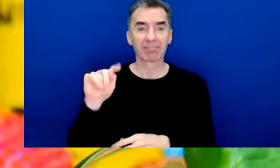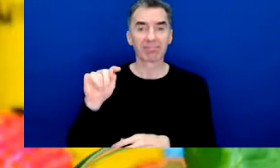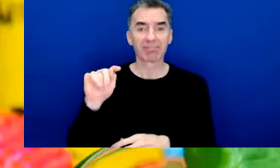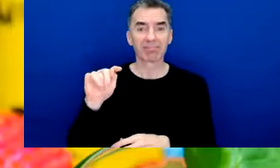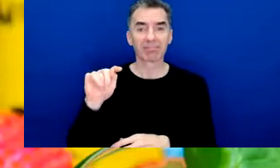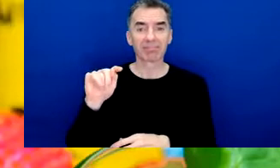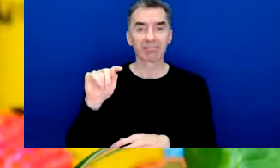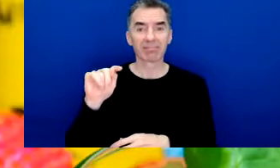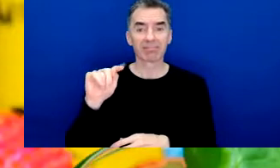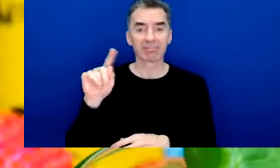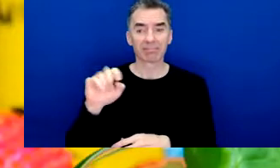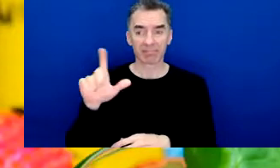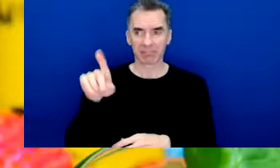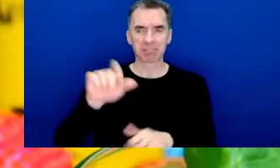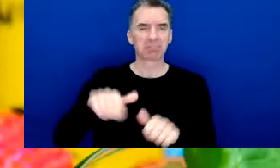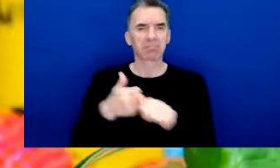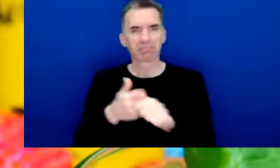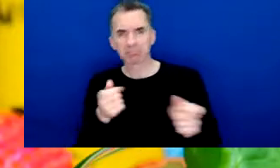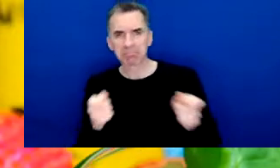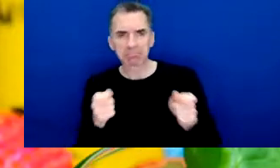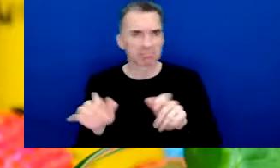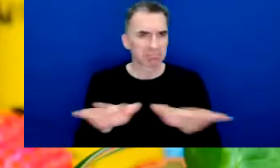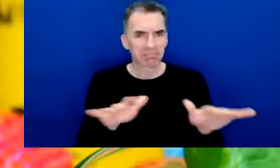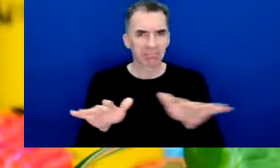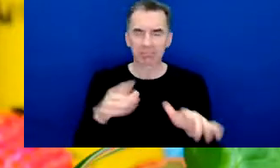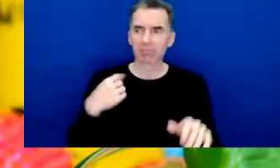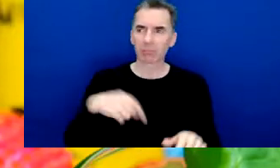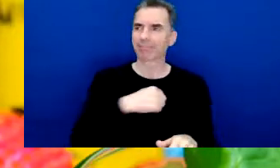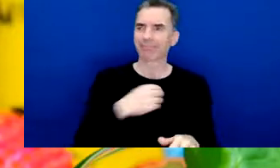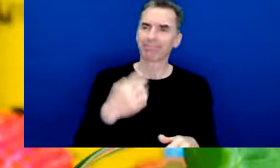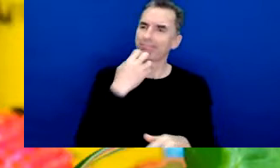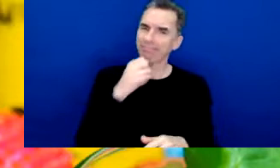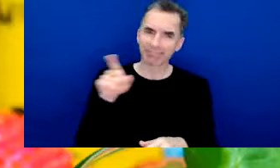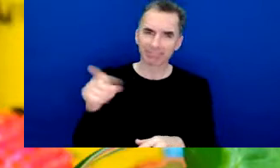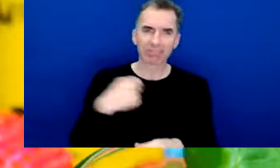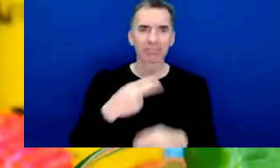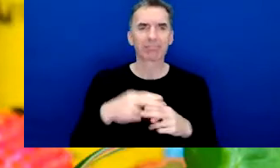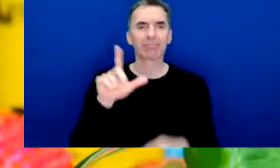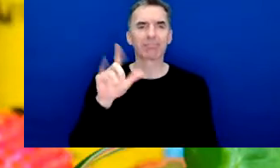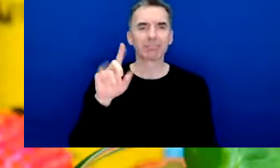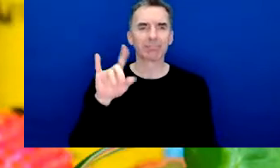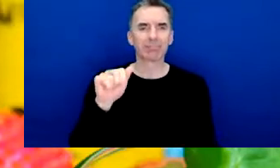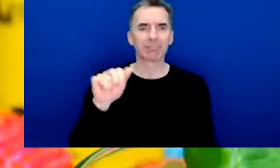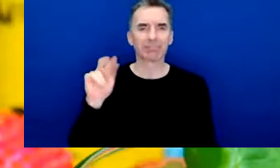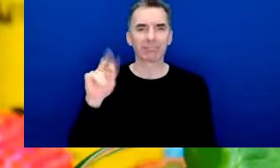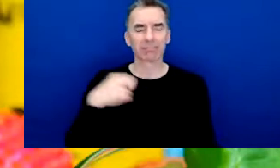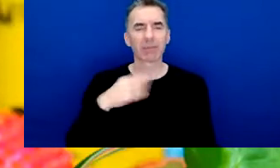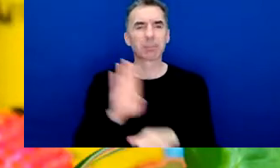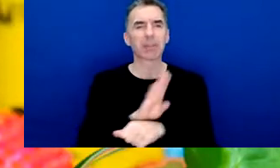Keeping us honest, we love her in a non-sexual, harassing way. My name is Lydia Anderson. I am a business faculty person,